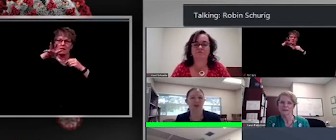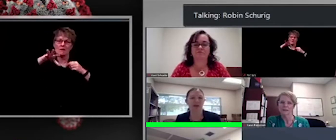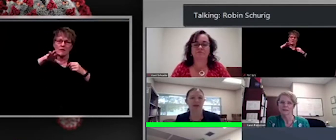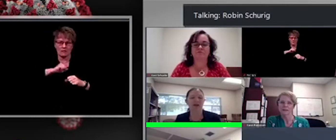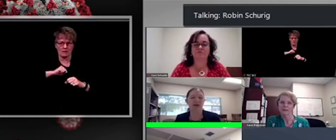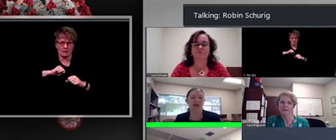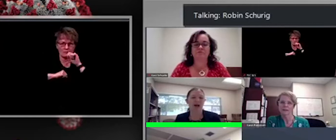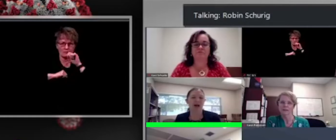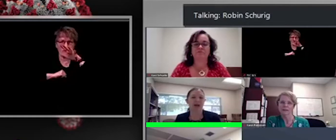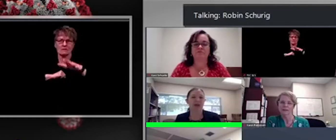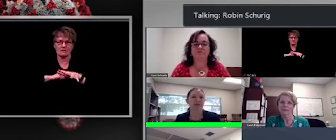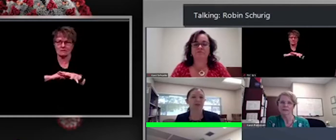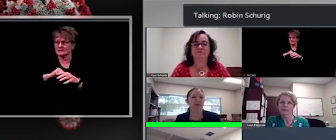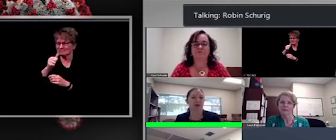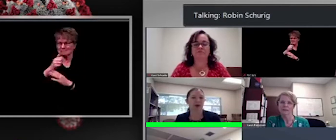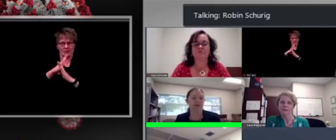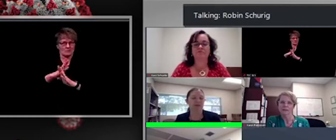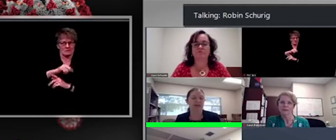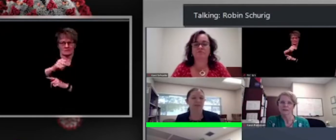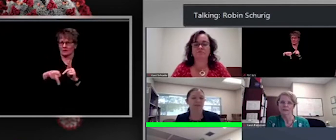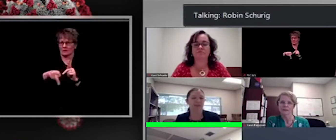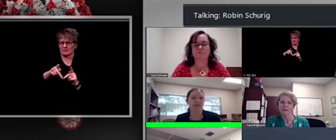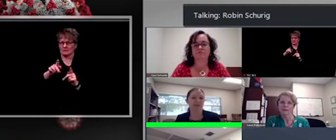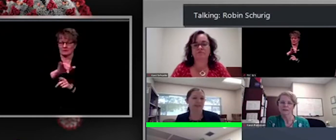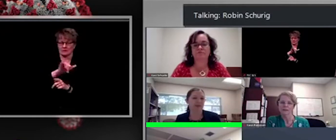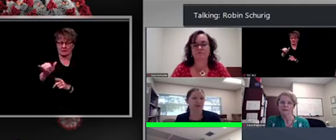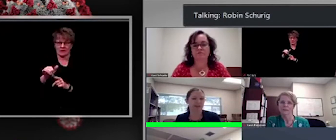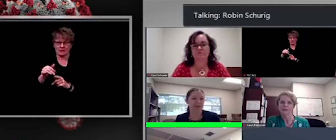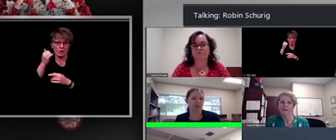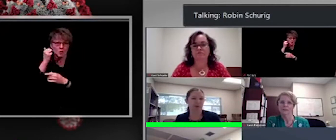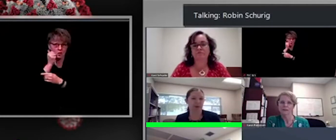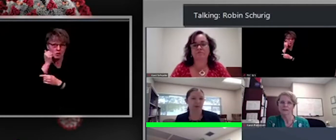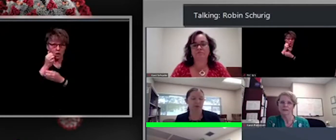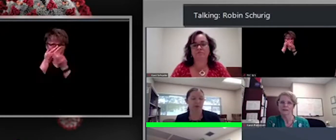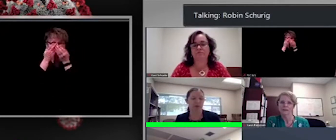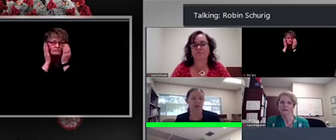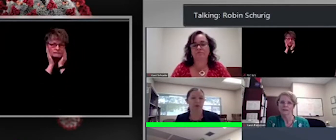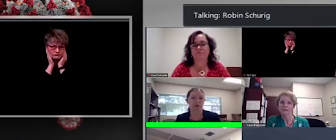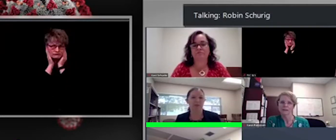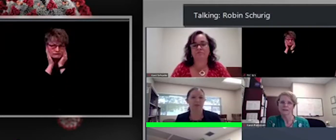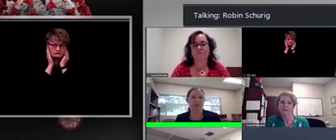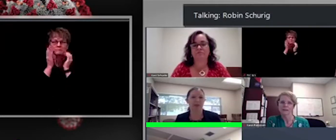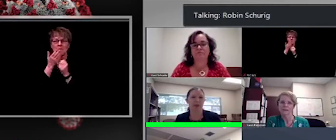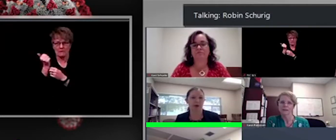will. Also, they're oftentimes made of materials that don't really absorb those droplets. So,